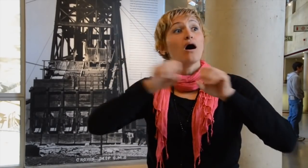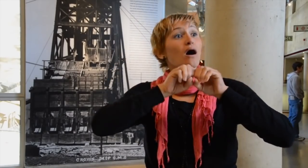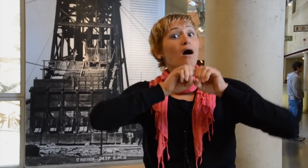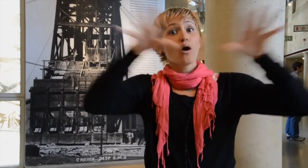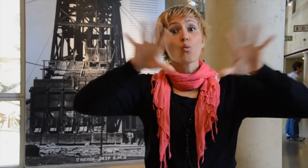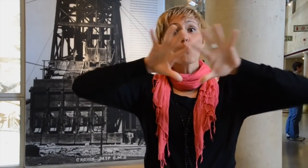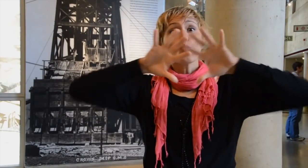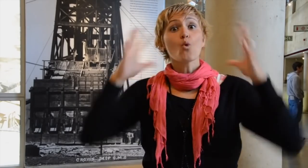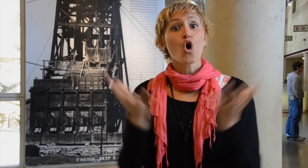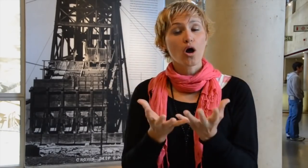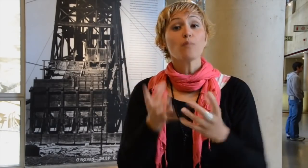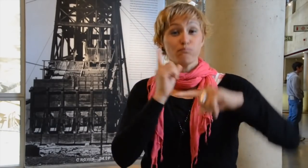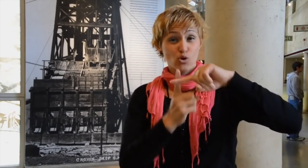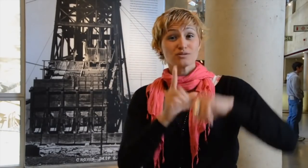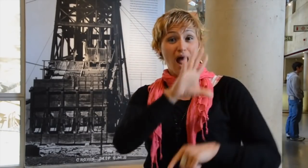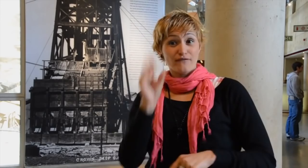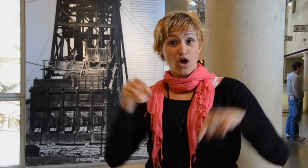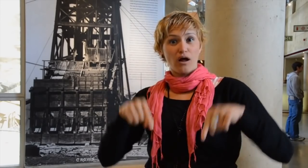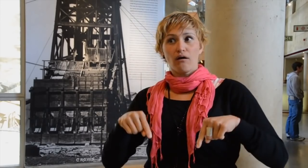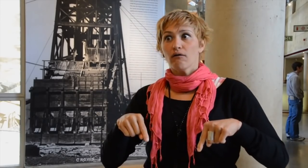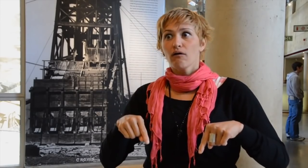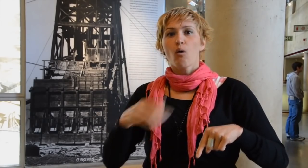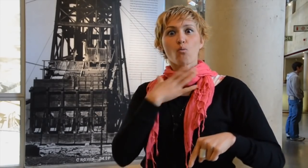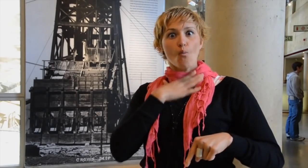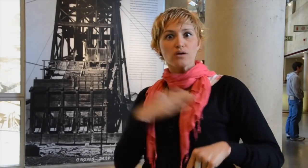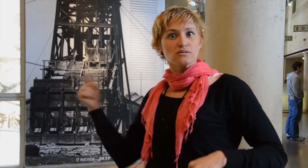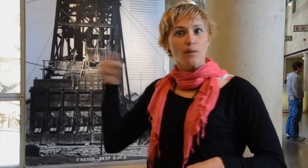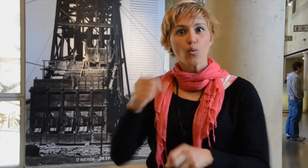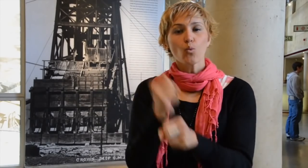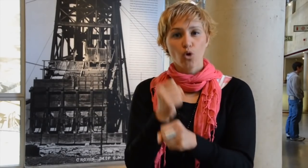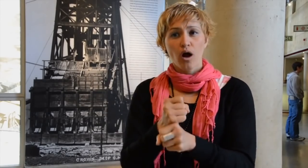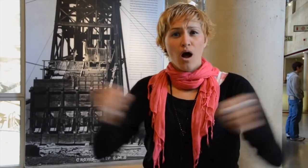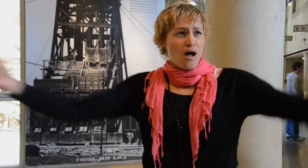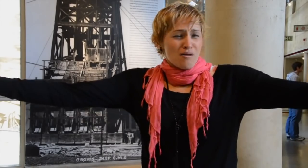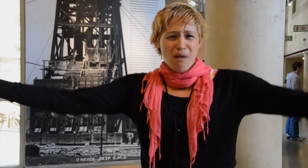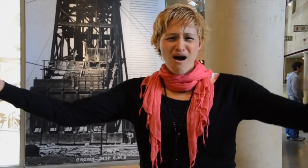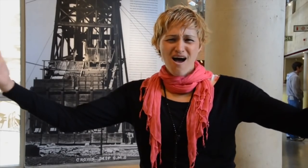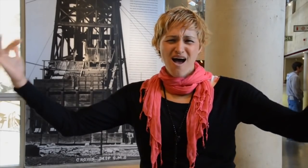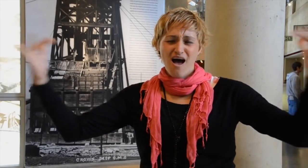and the word for the need for more people went out to the